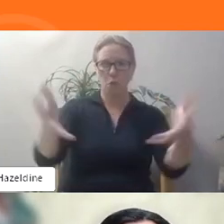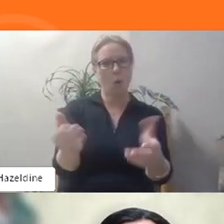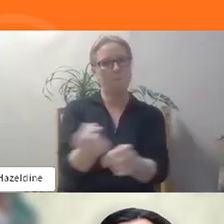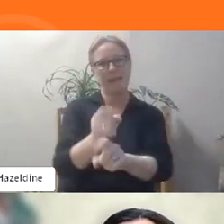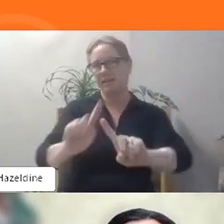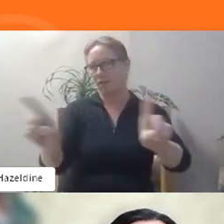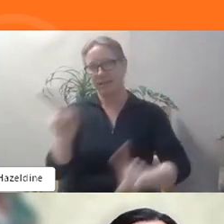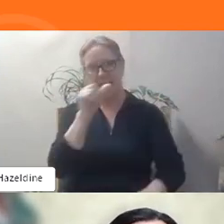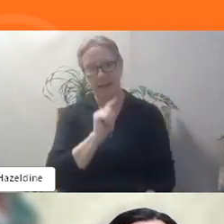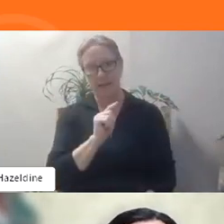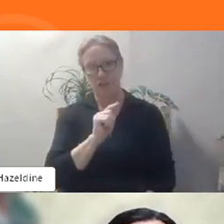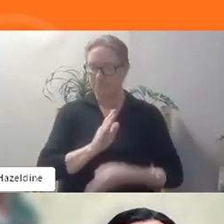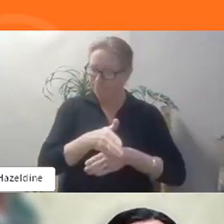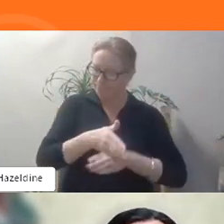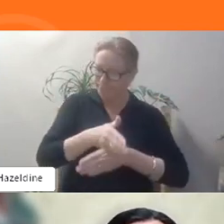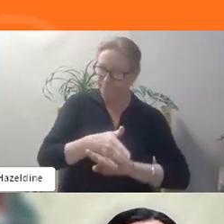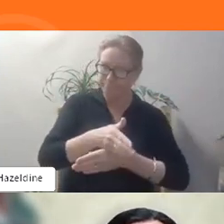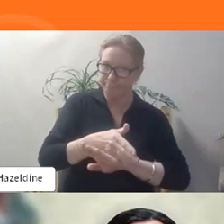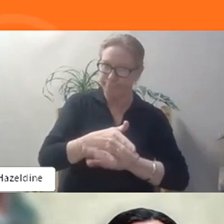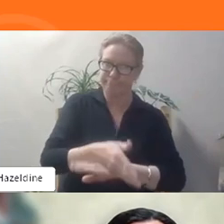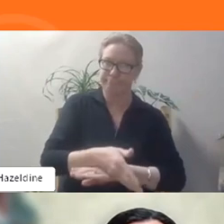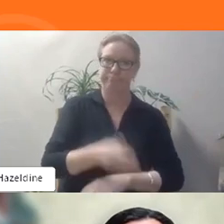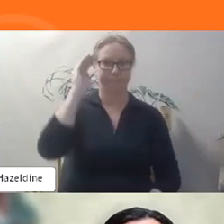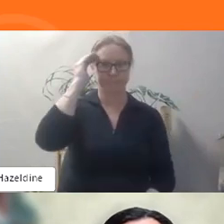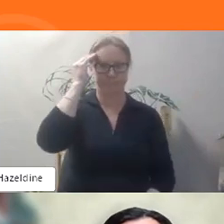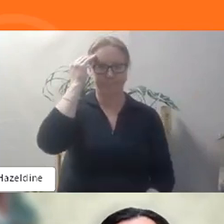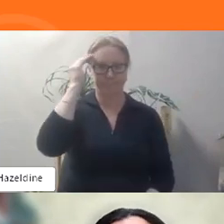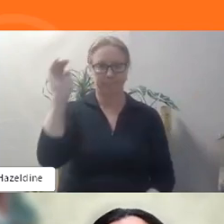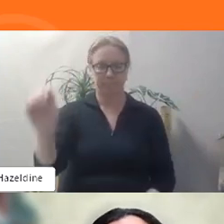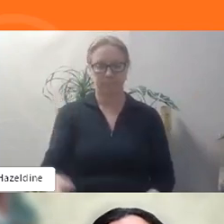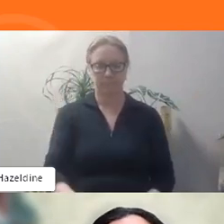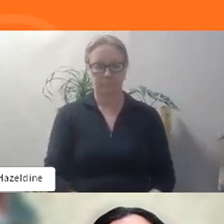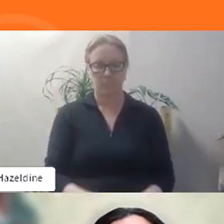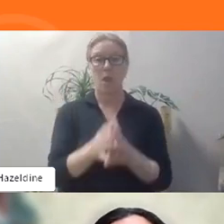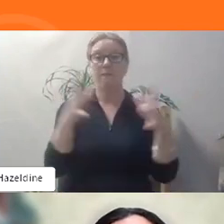keep working. I feel that a huge part of that is changing hearts